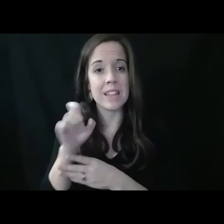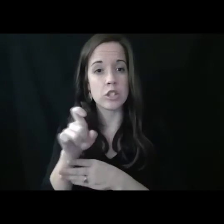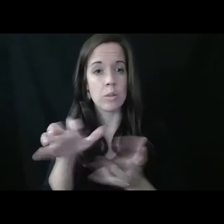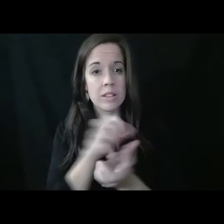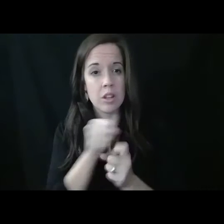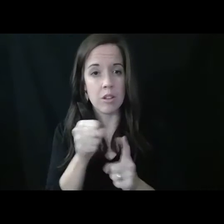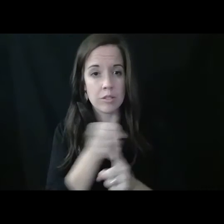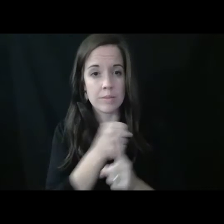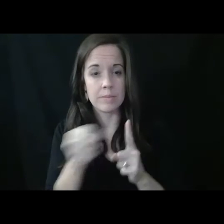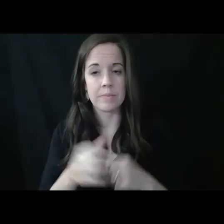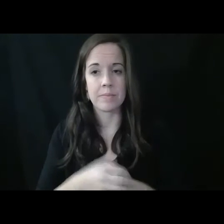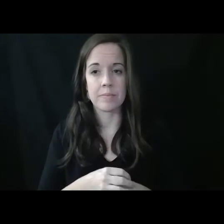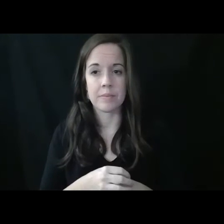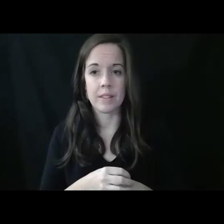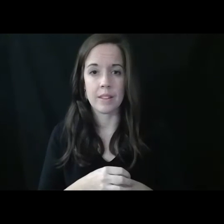The Leaving Season. One.